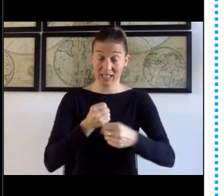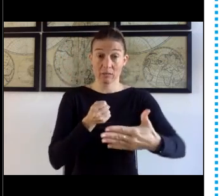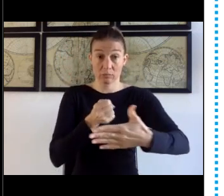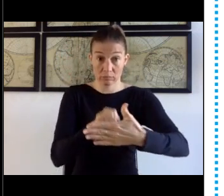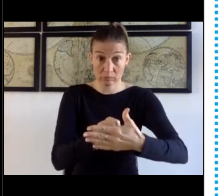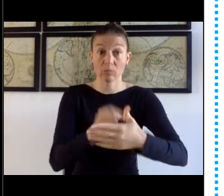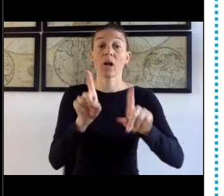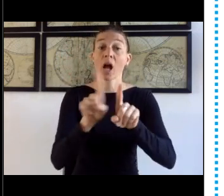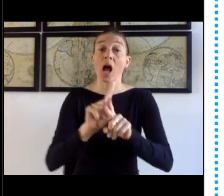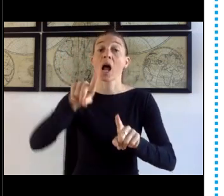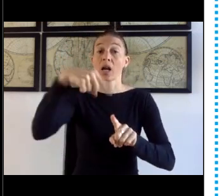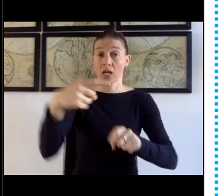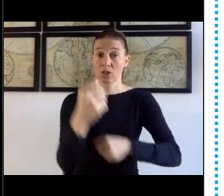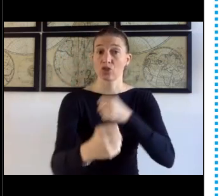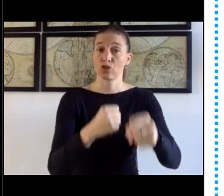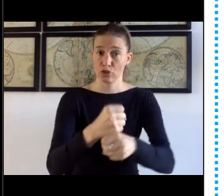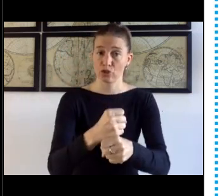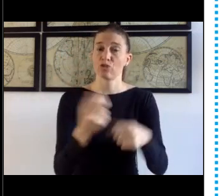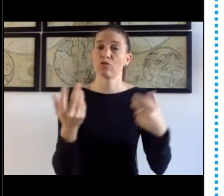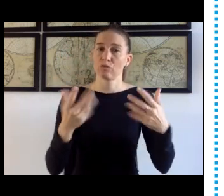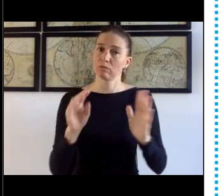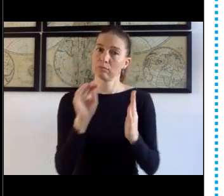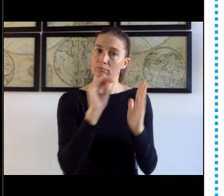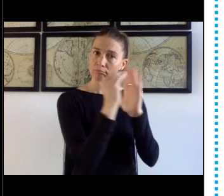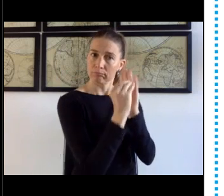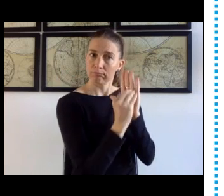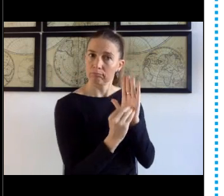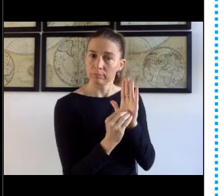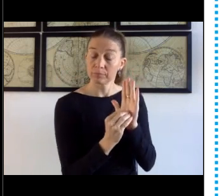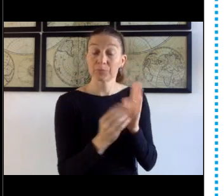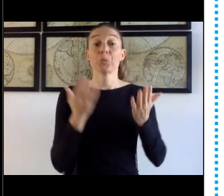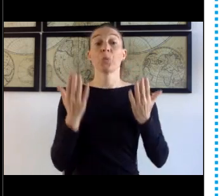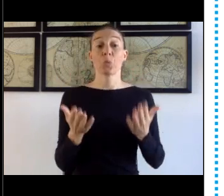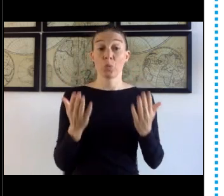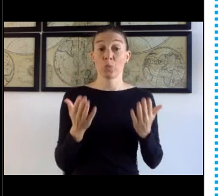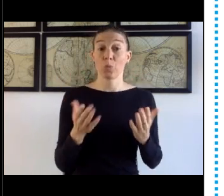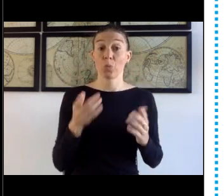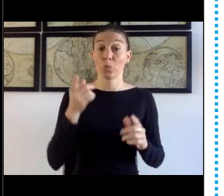The Commission is basically given a contract to an external consultancy